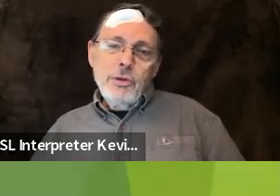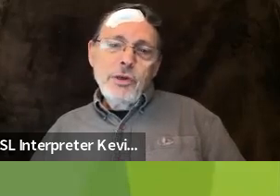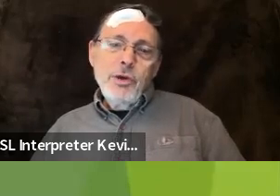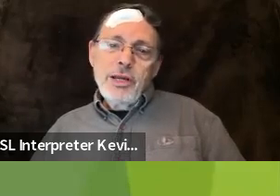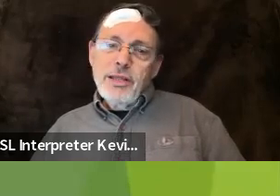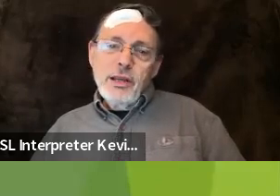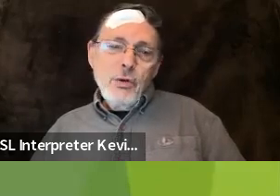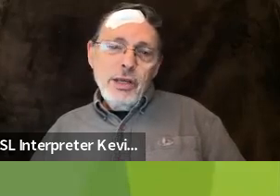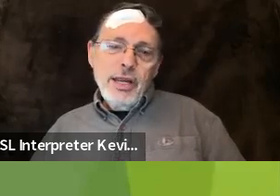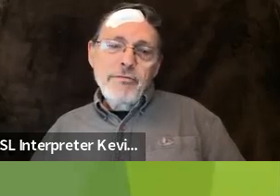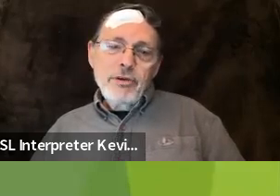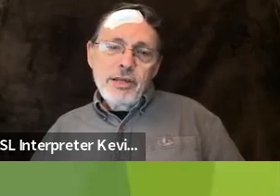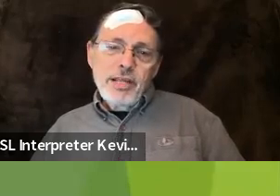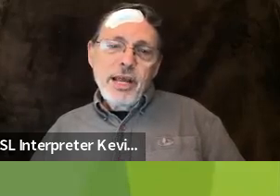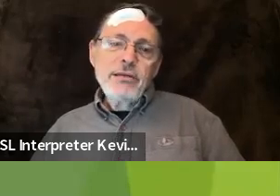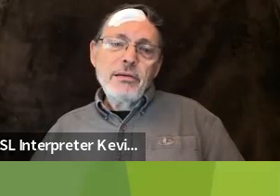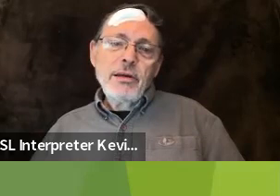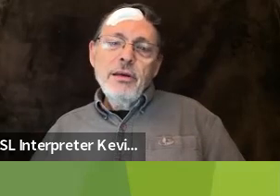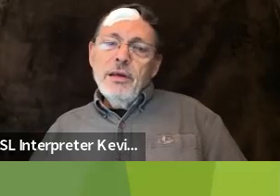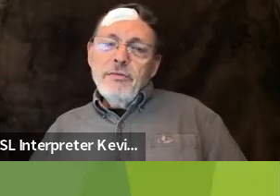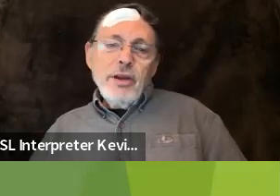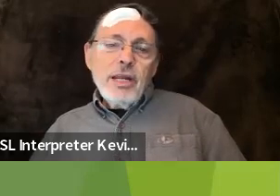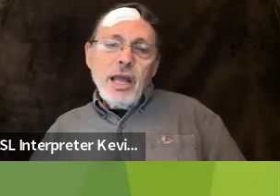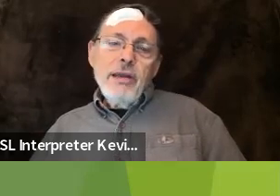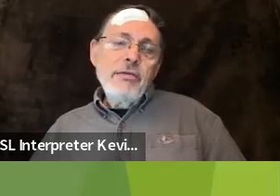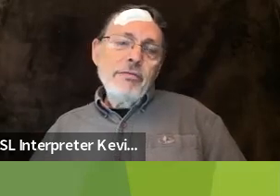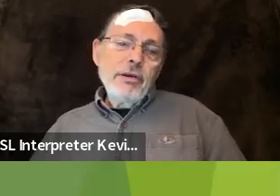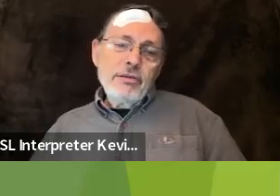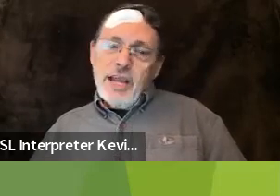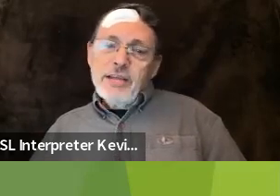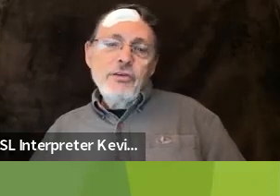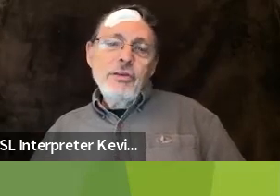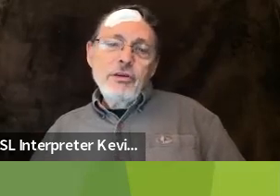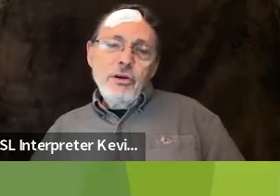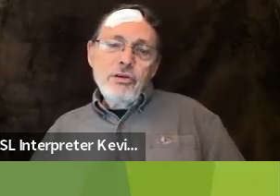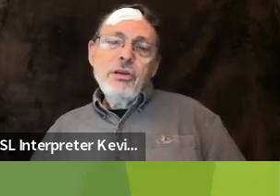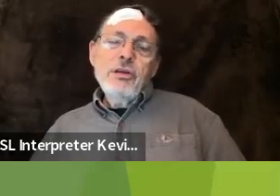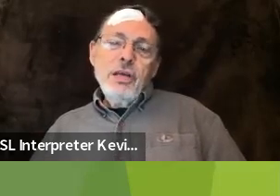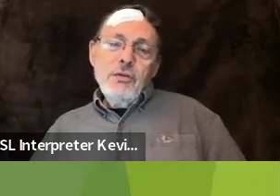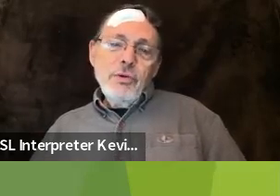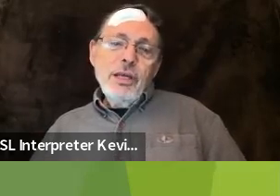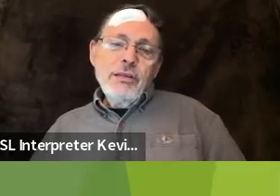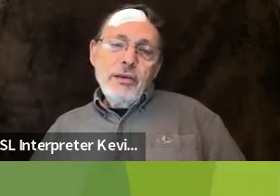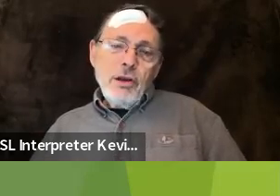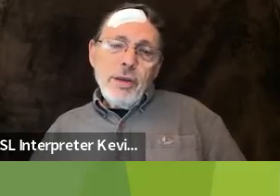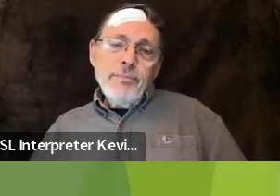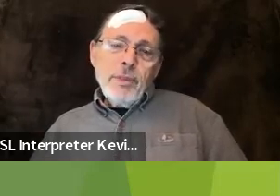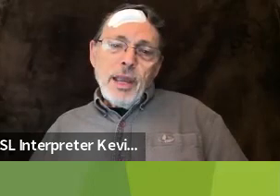We really want to get that going and advertise that, and for any kind of disaster that occurs, and really get that going.